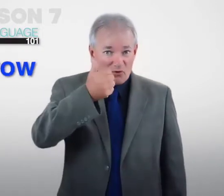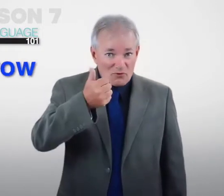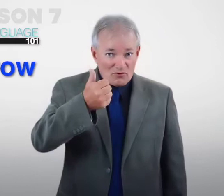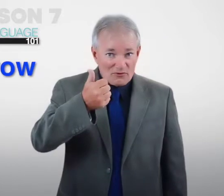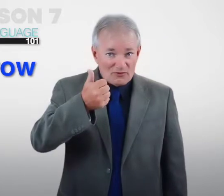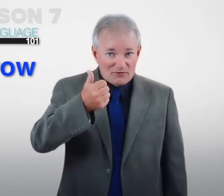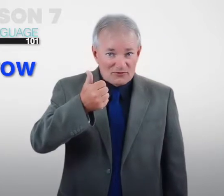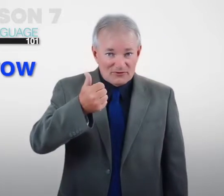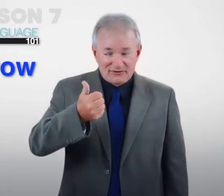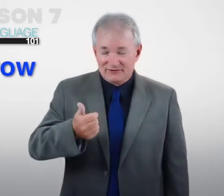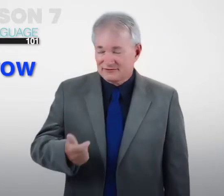Tomorrow.